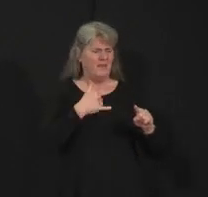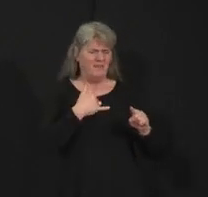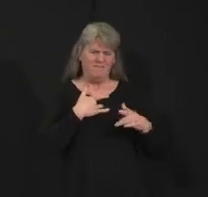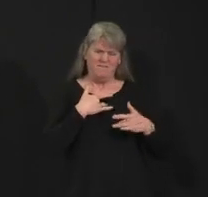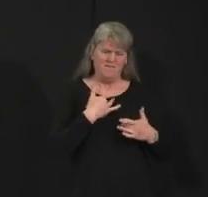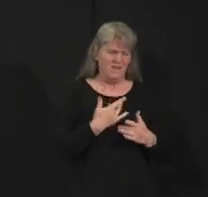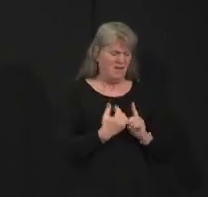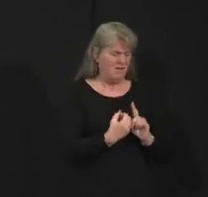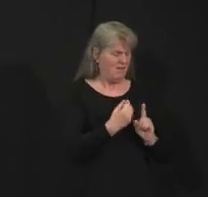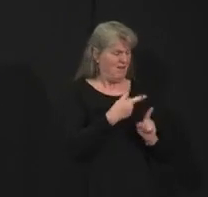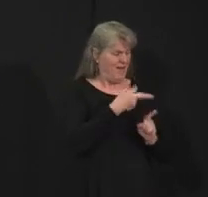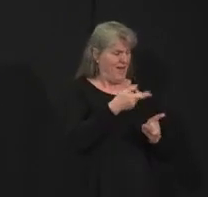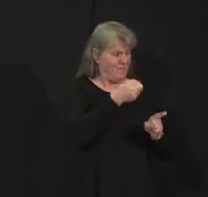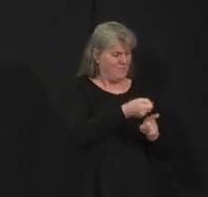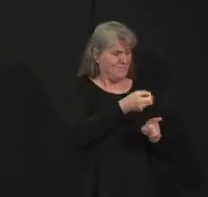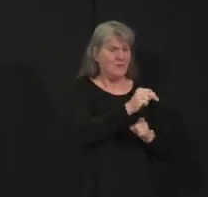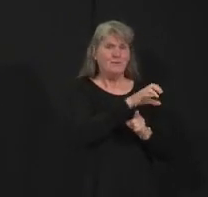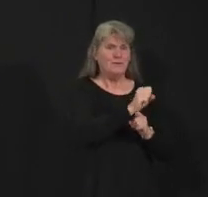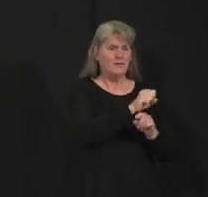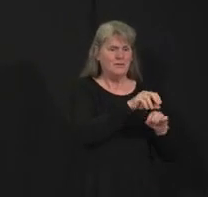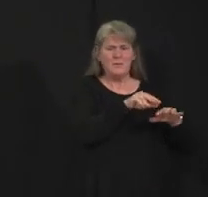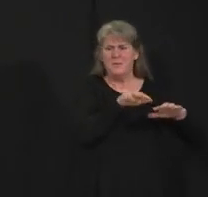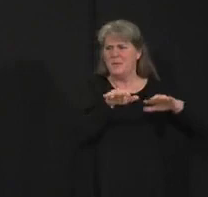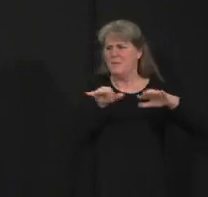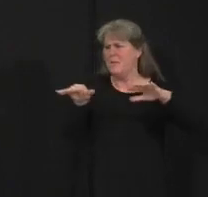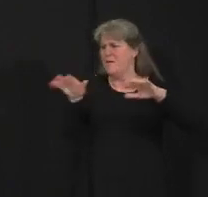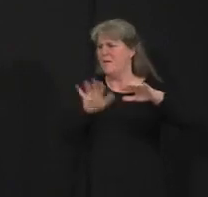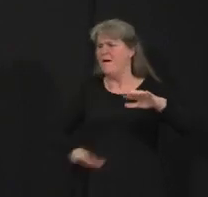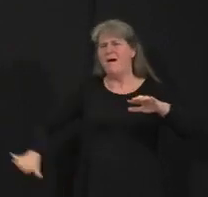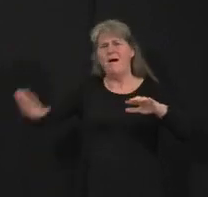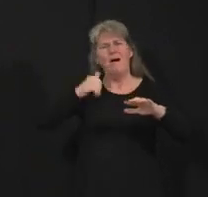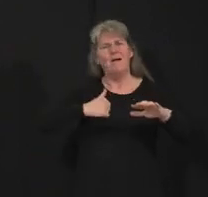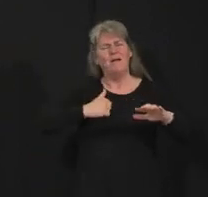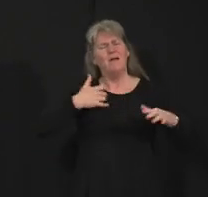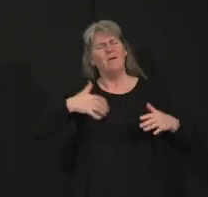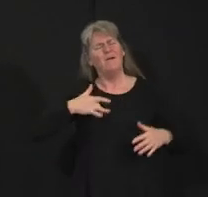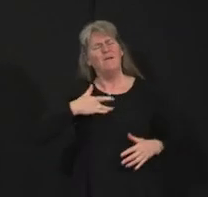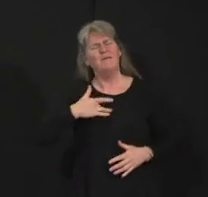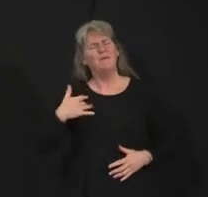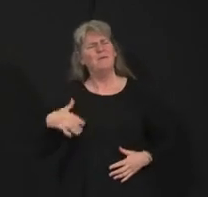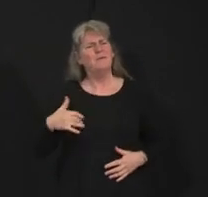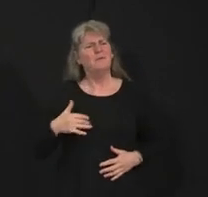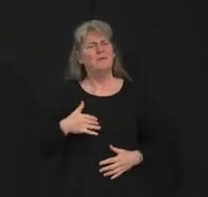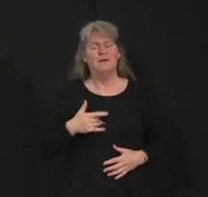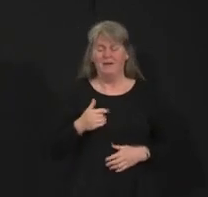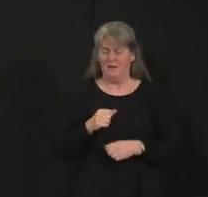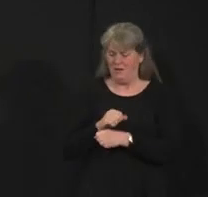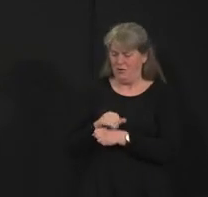shockwave of grief that all Canadians must share. Already stressed with COVID, it